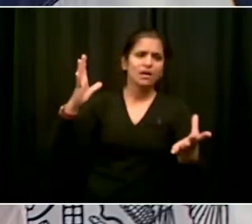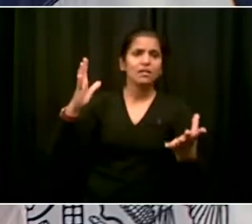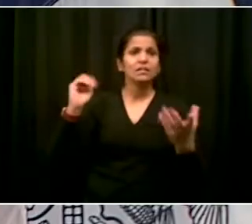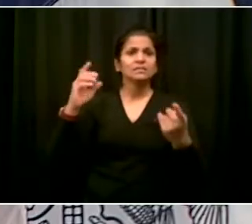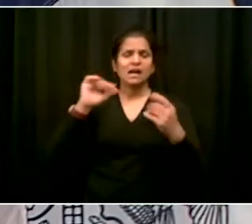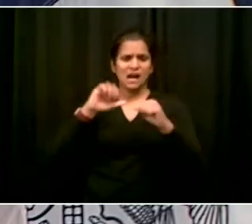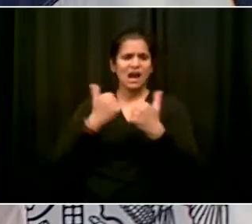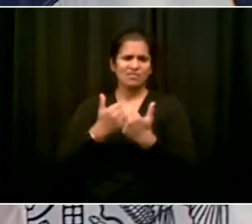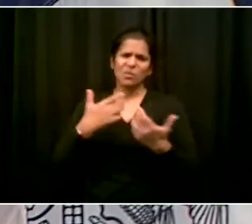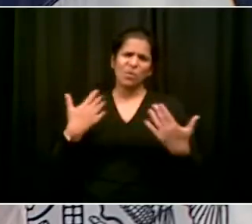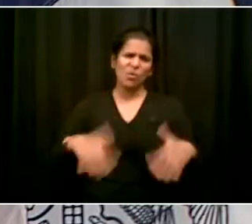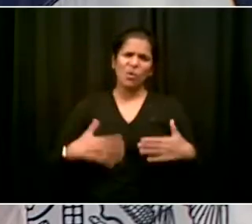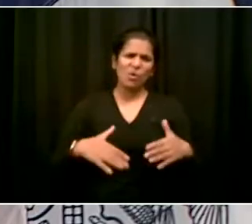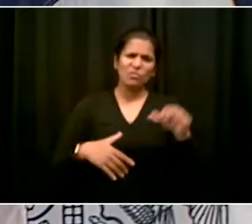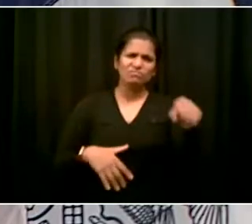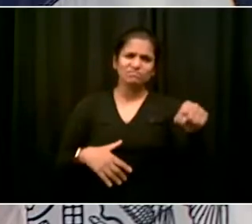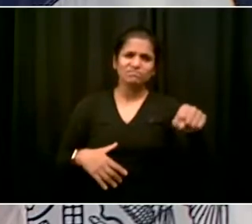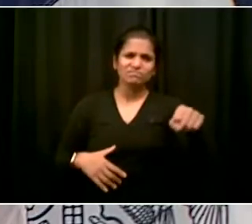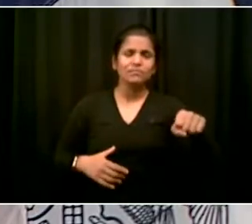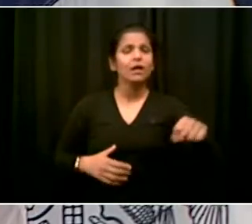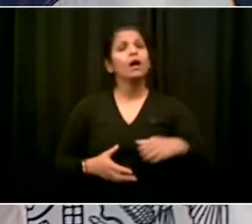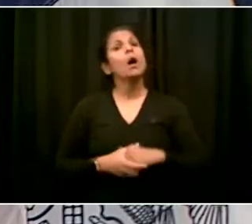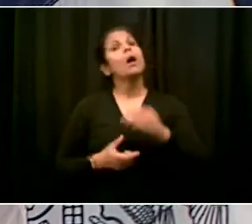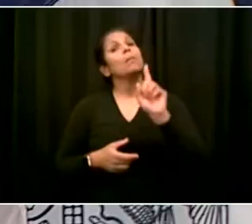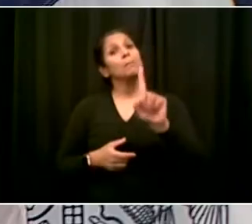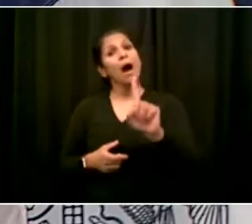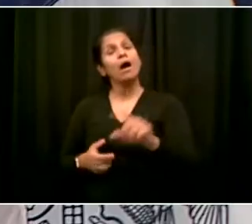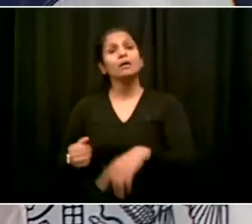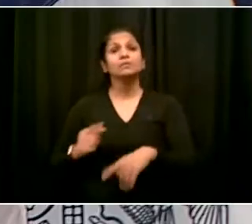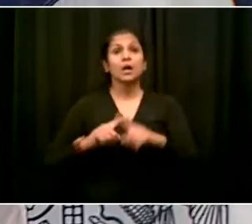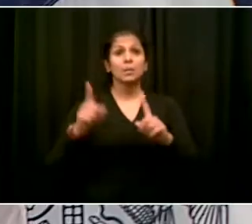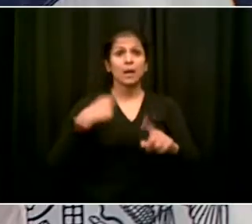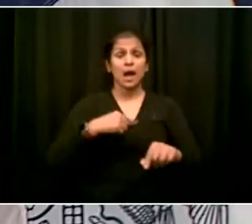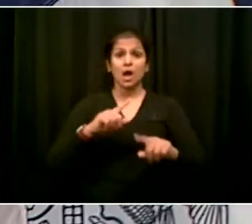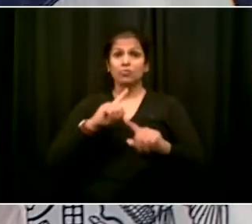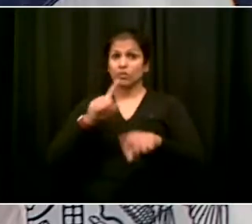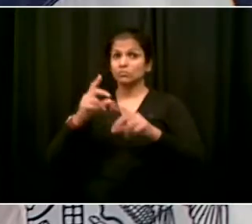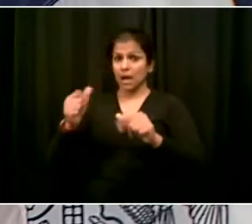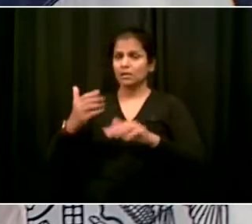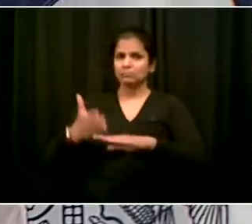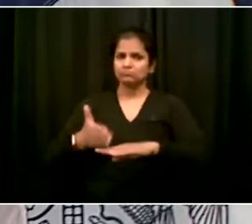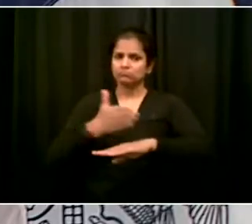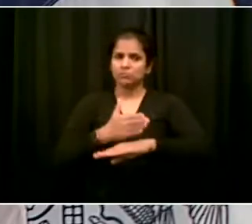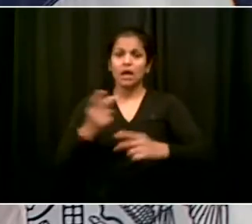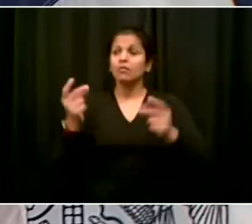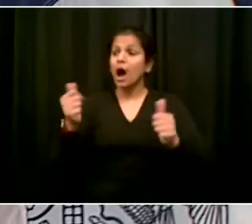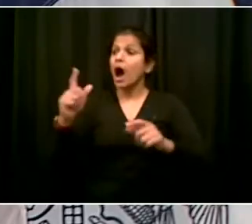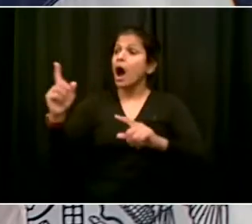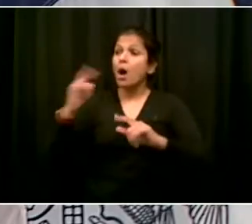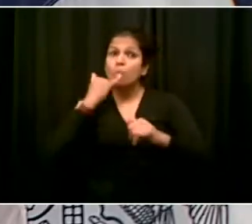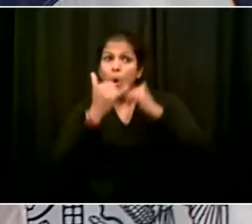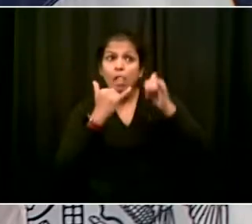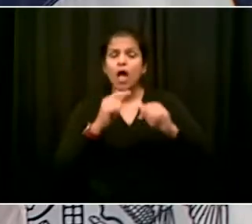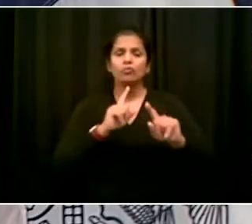WORK BUT IT IS NOT THE SAME BUILDINGS S PDEARARMTENENIT S THE PAST. I THINK THE RESPONSE TIMES